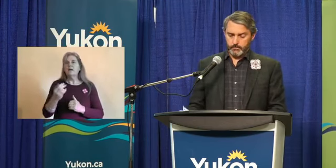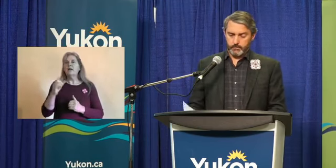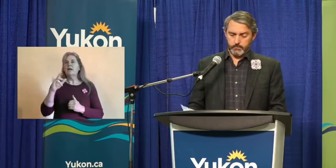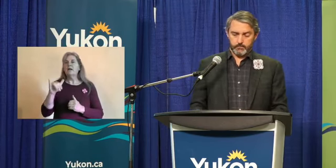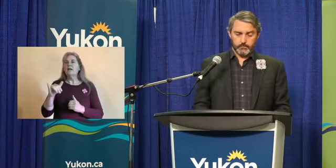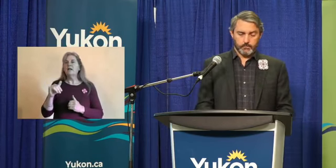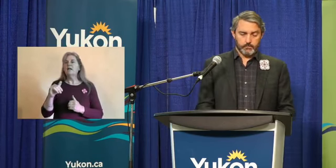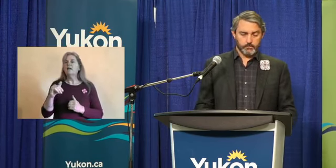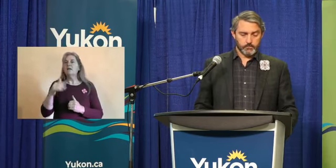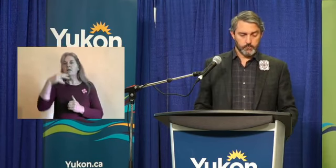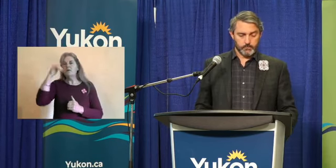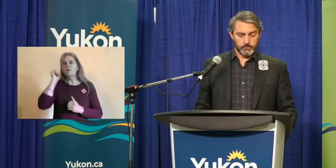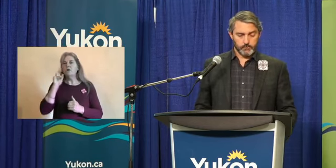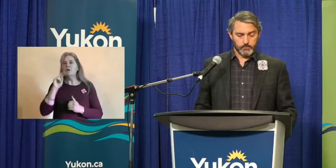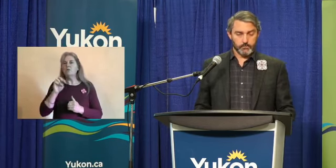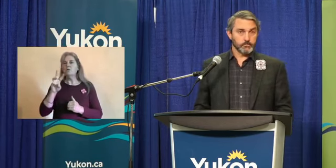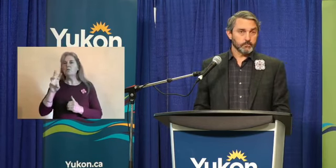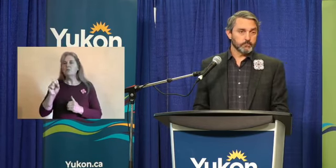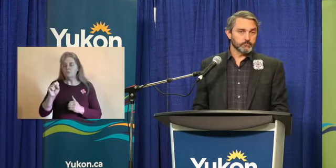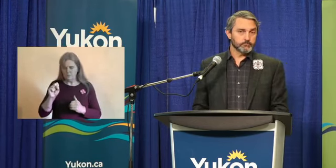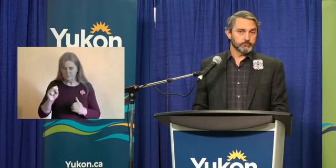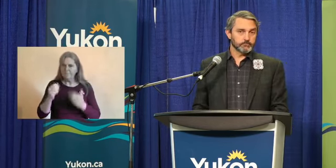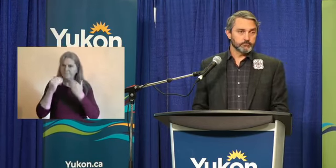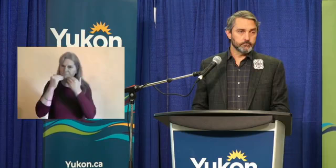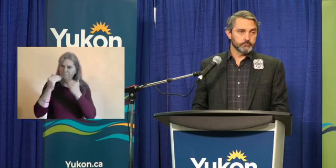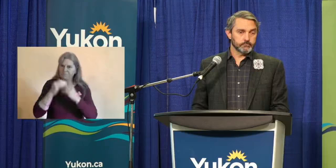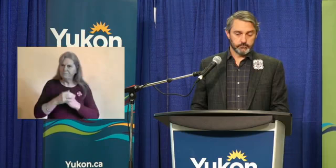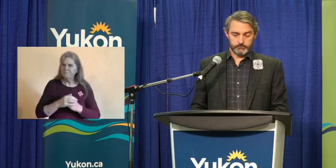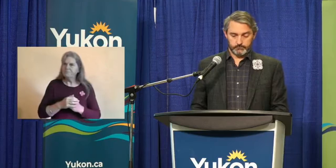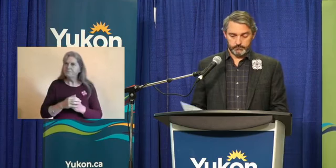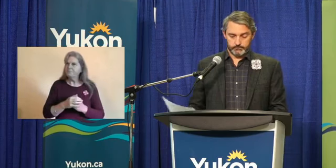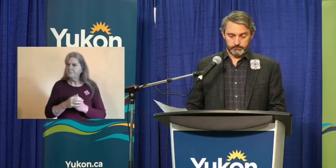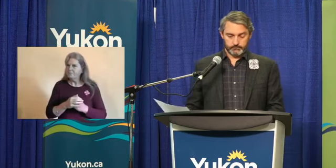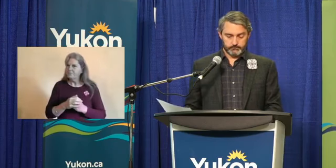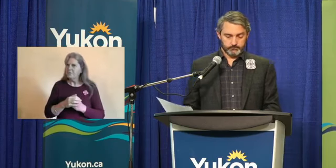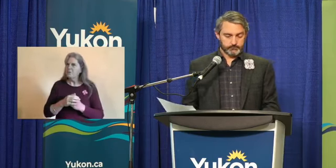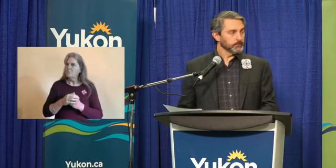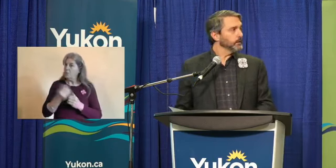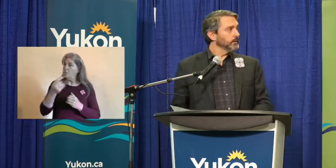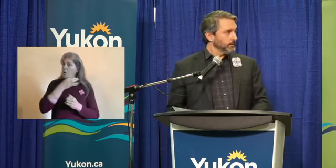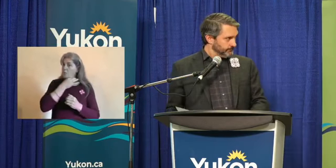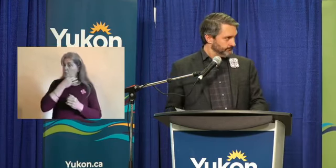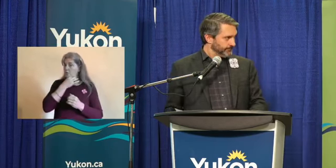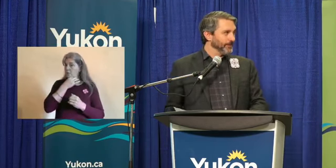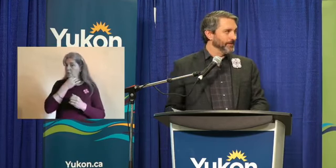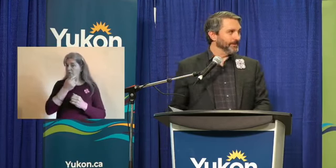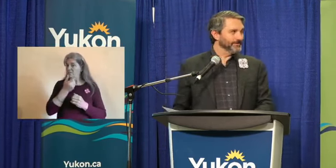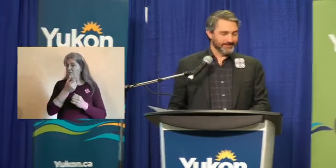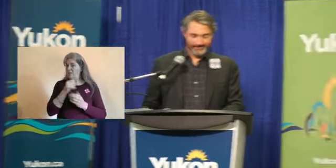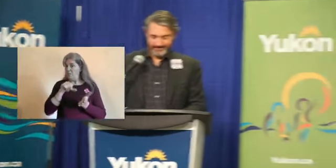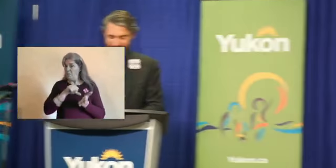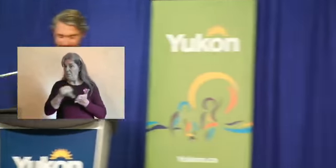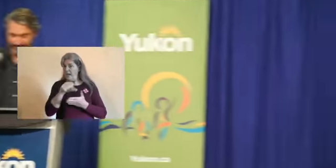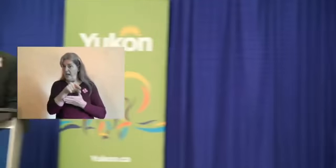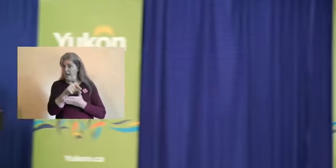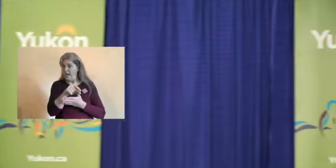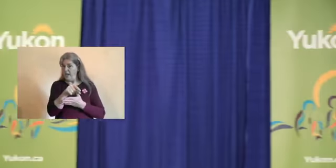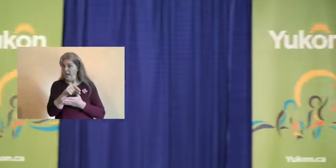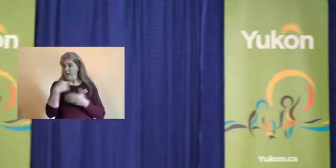with the Yukon news. Reporter: Thank you. I'm wondering if there will be compensation for the panelists? Go ahead.